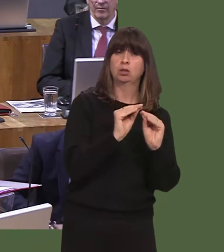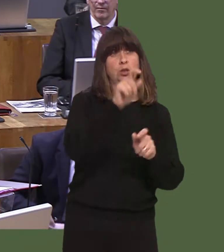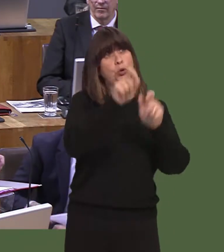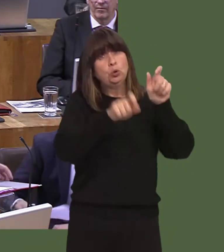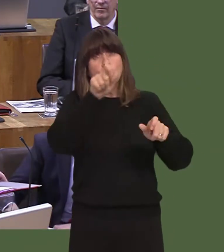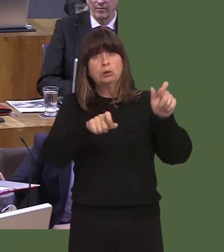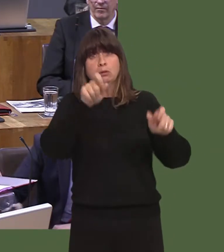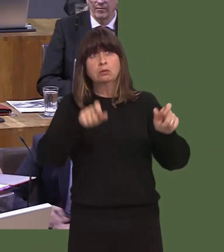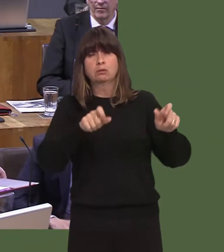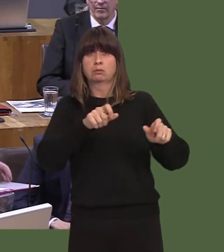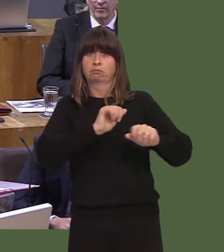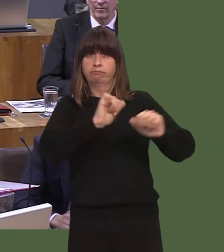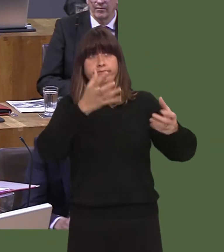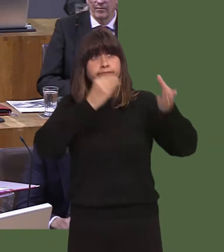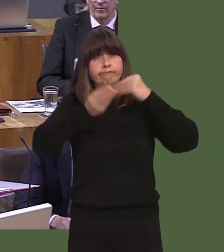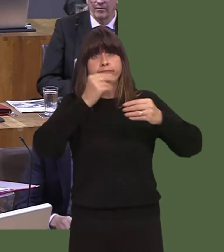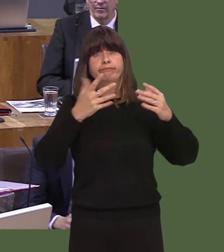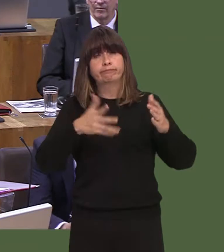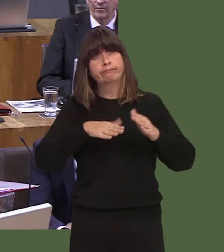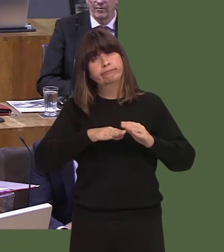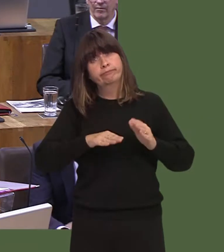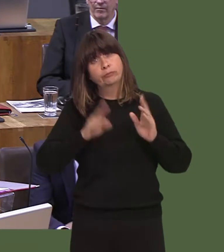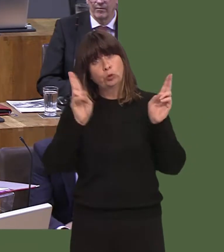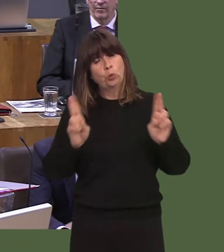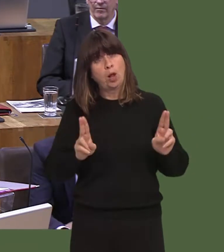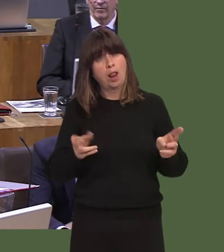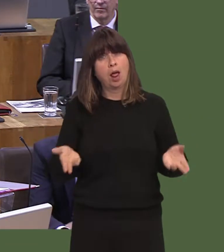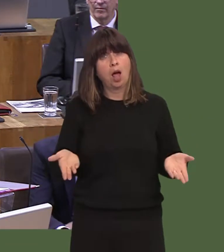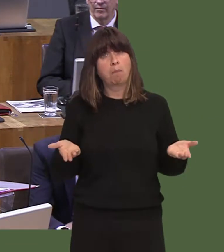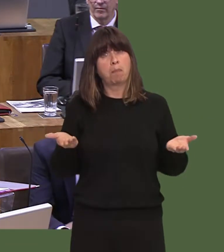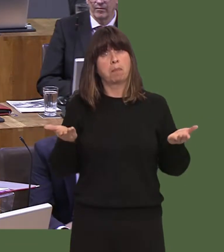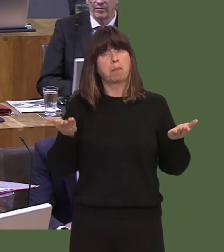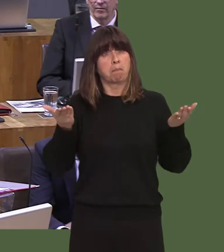we have done in terms of raising standards in Welsh schools, introducing in the near